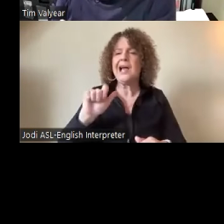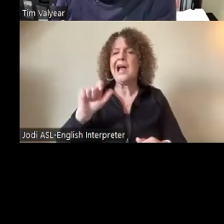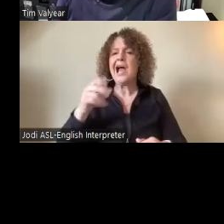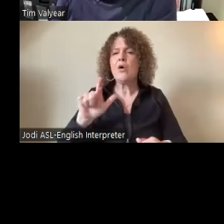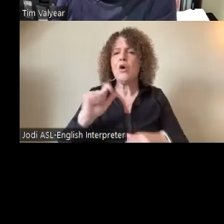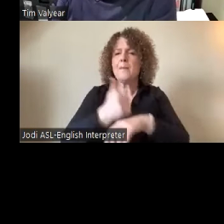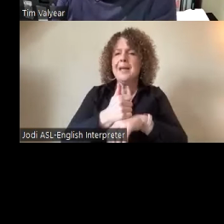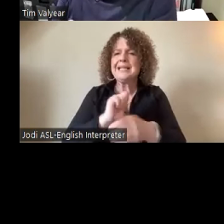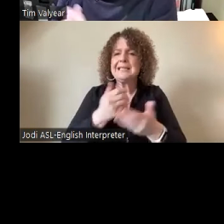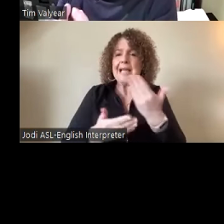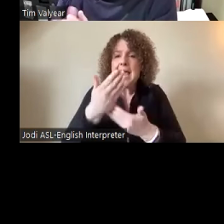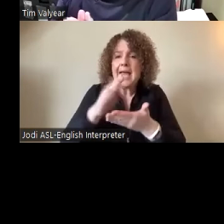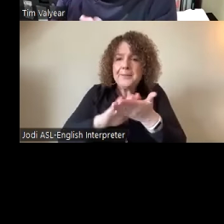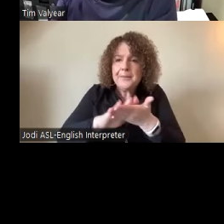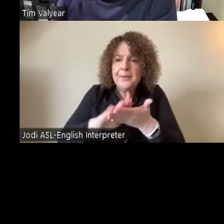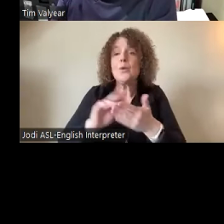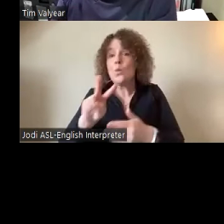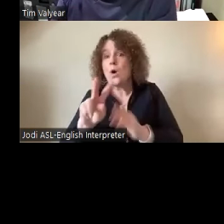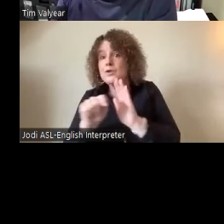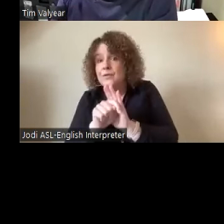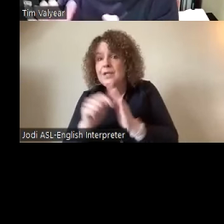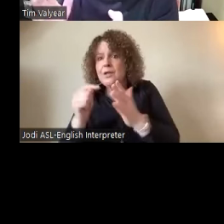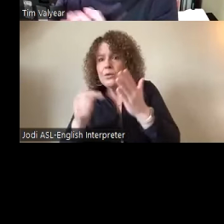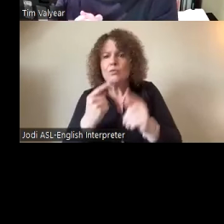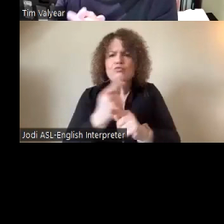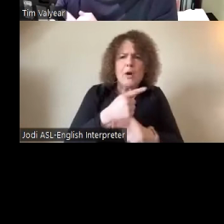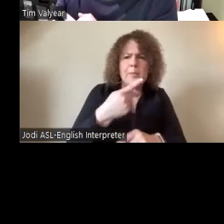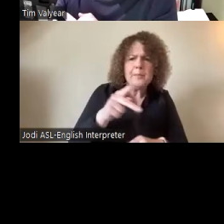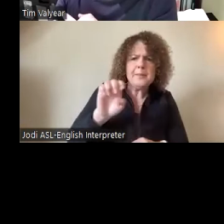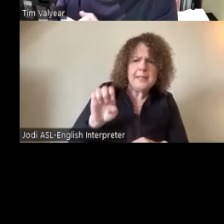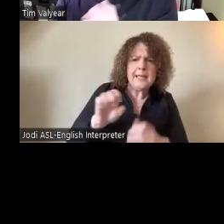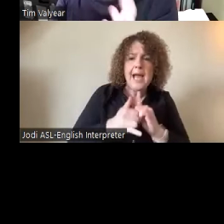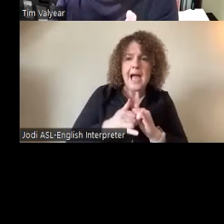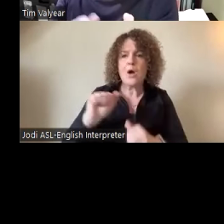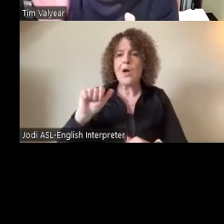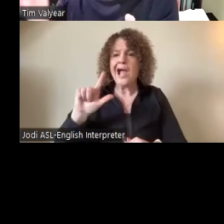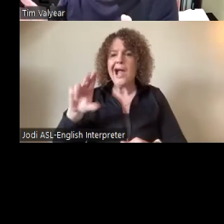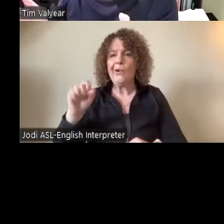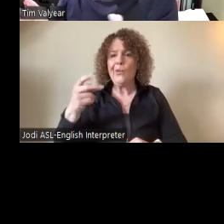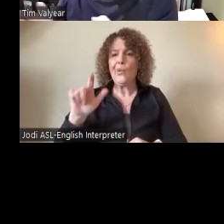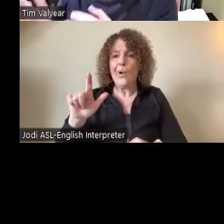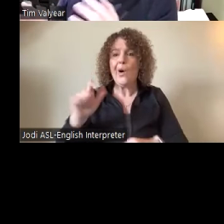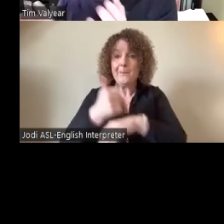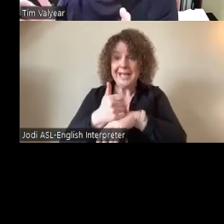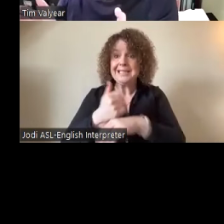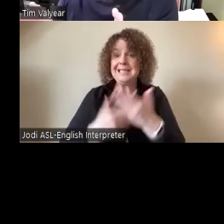W.H.O. says is the best chunk. When hand washing isn't available, use the alcohol- based hand rubs. We will watch